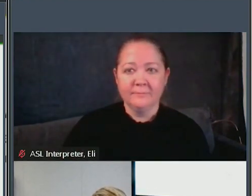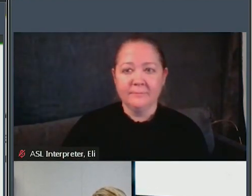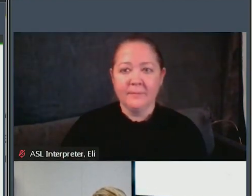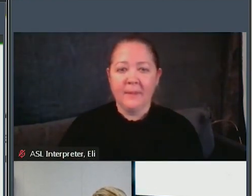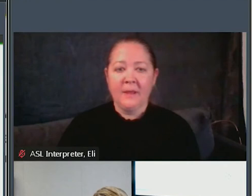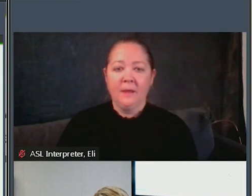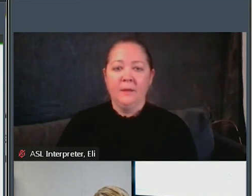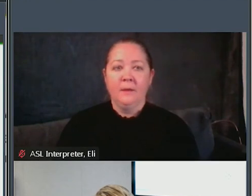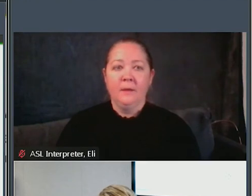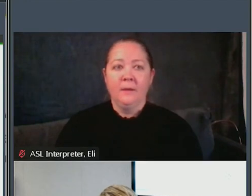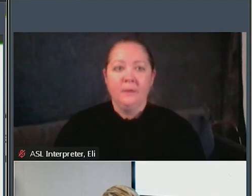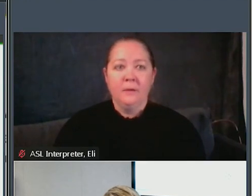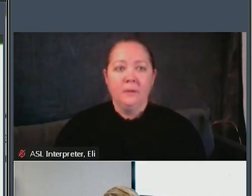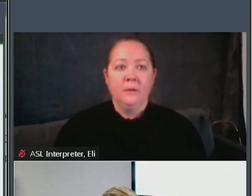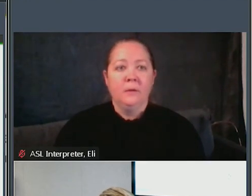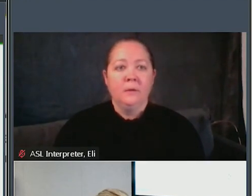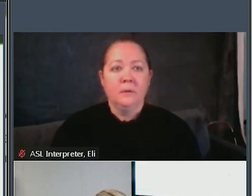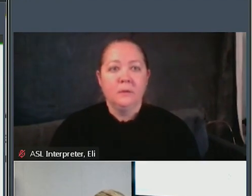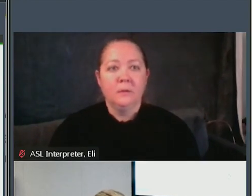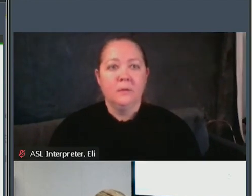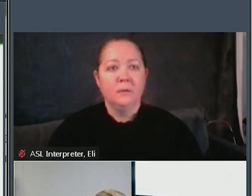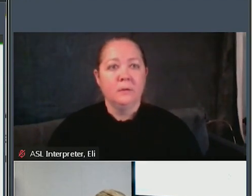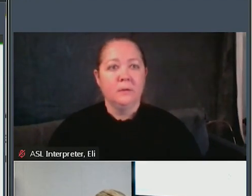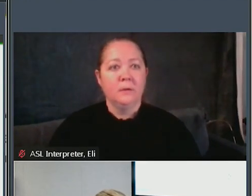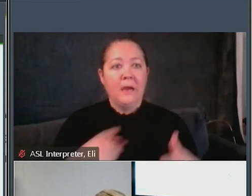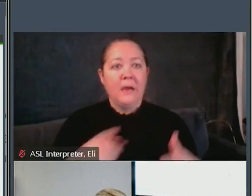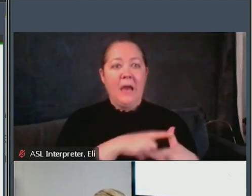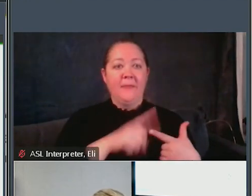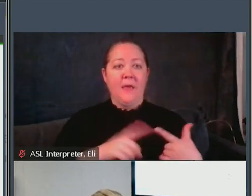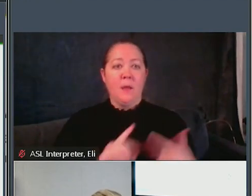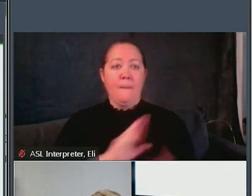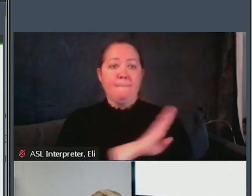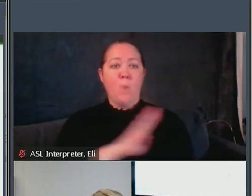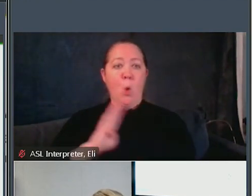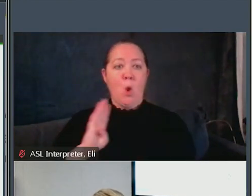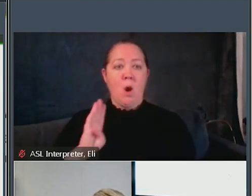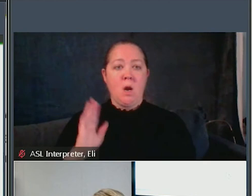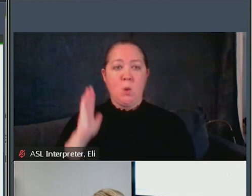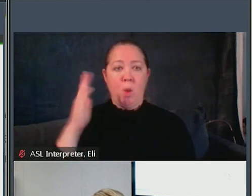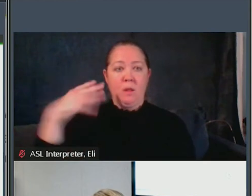And then we're going to turn the board is going to turn our cameras off so that you can have the opportunity to speak. Okay.